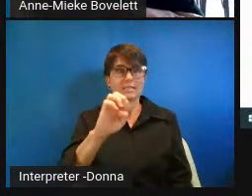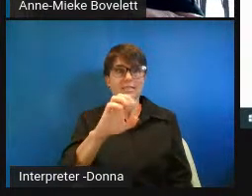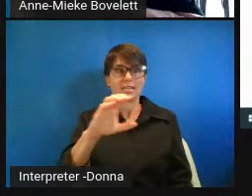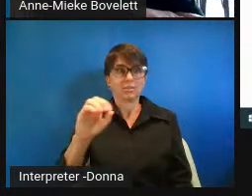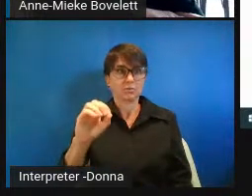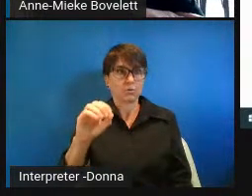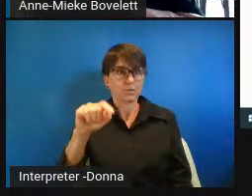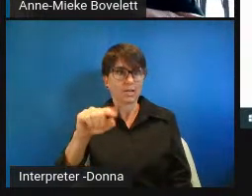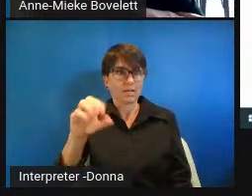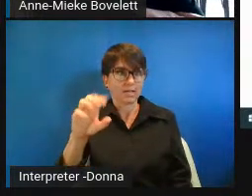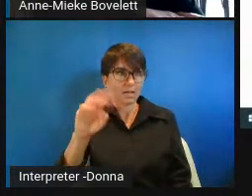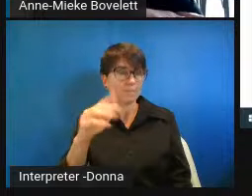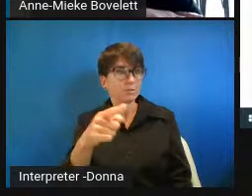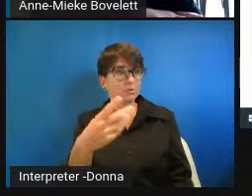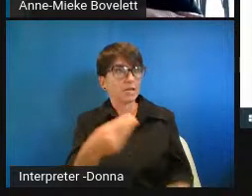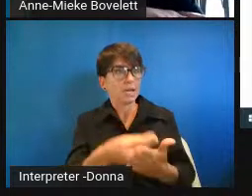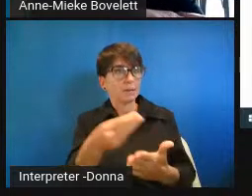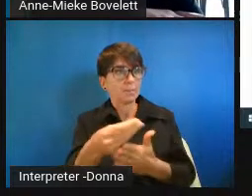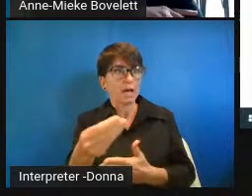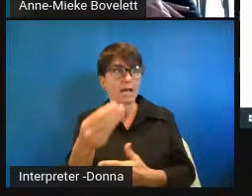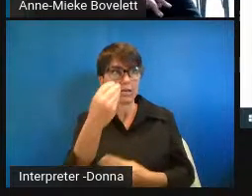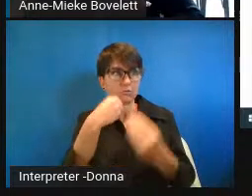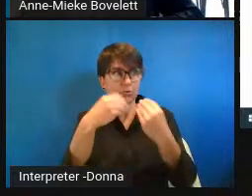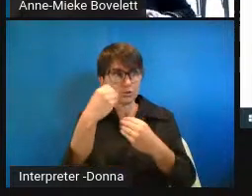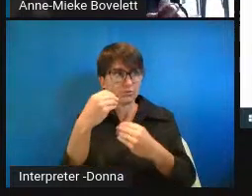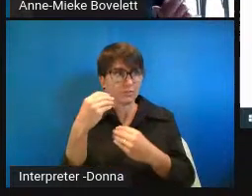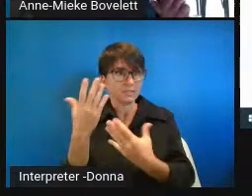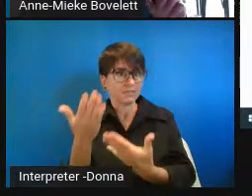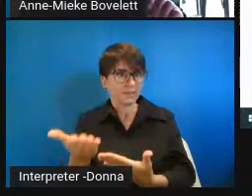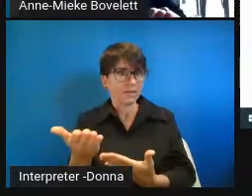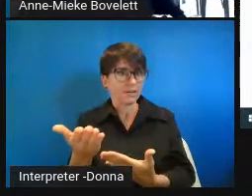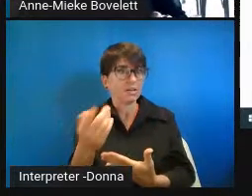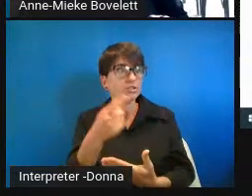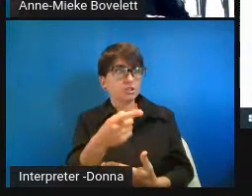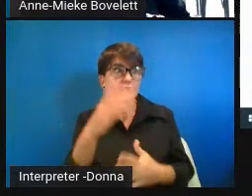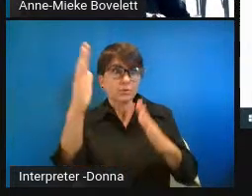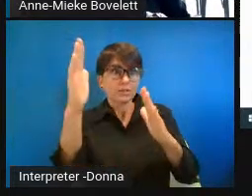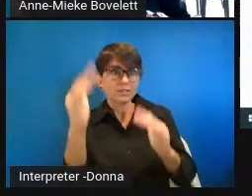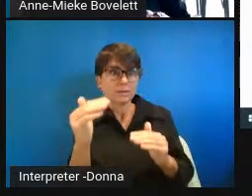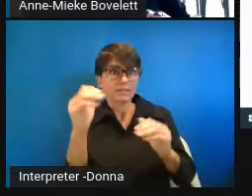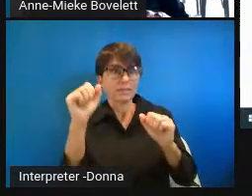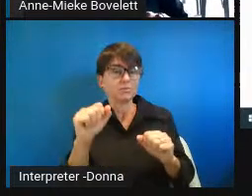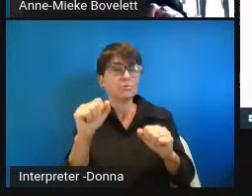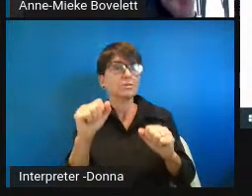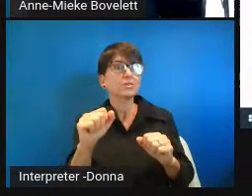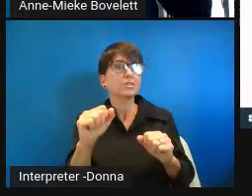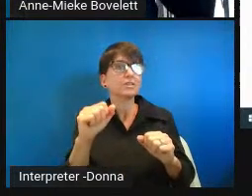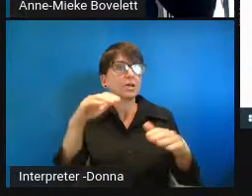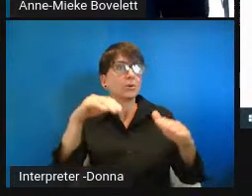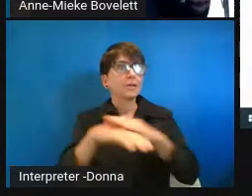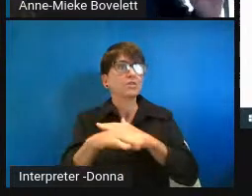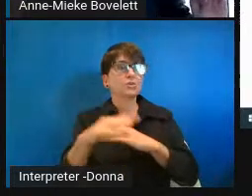Anne Bolelett: If you were going to Tesco. com and we told you, you could buy groceries there, did you expect that you